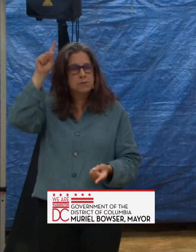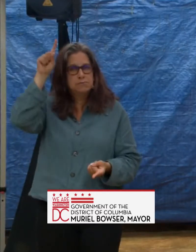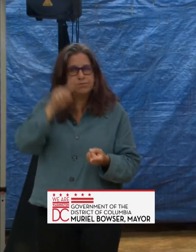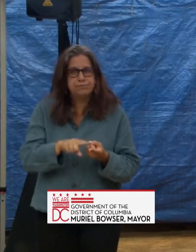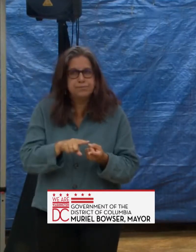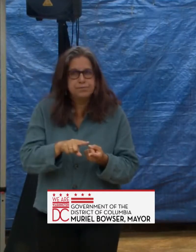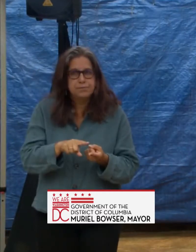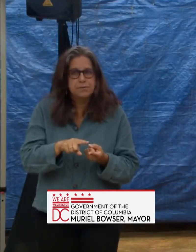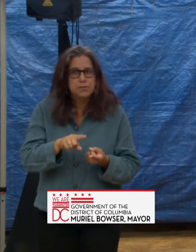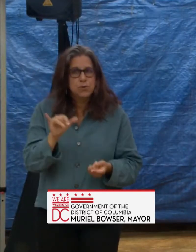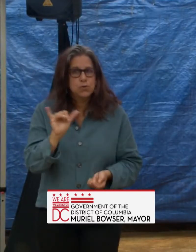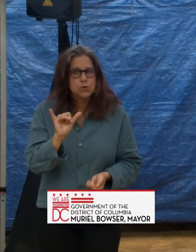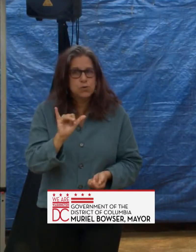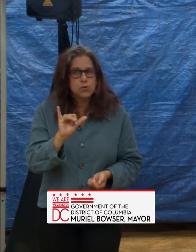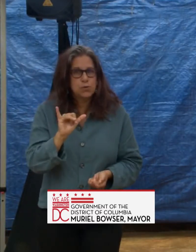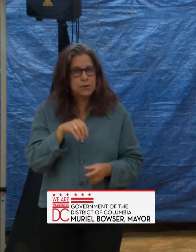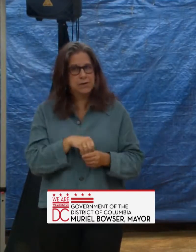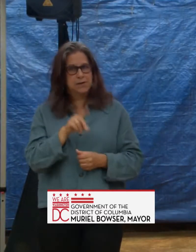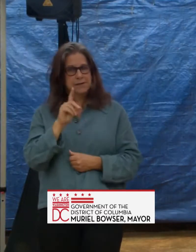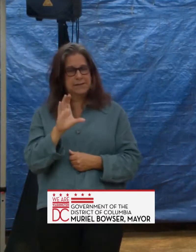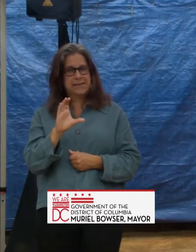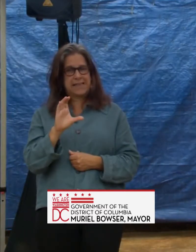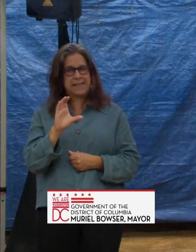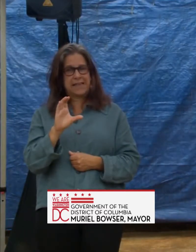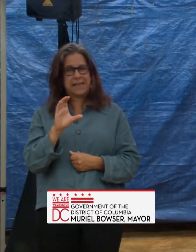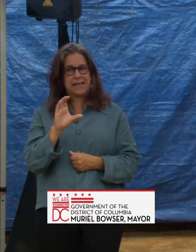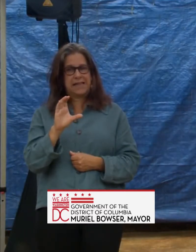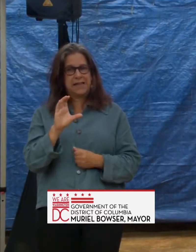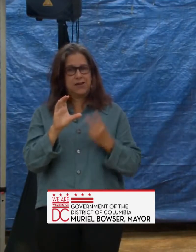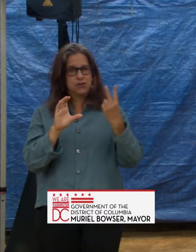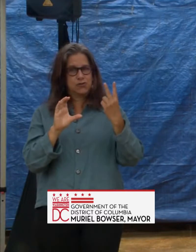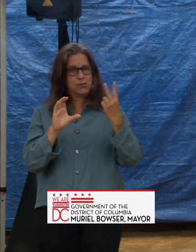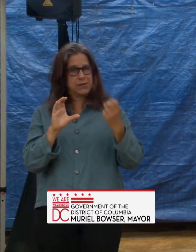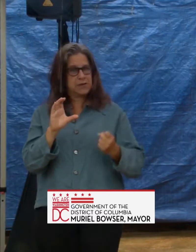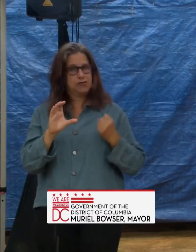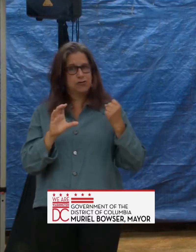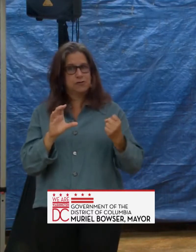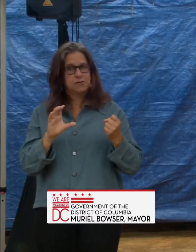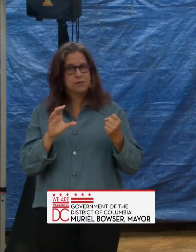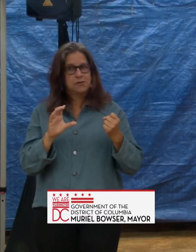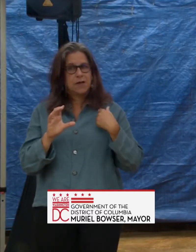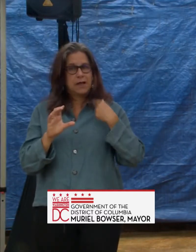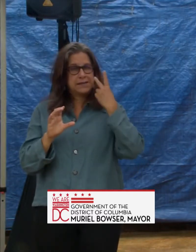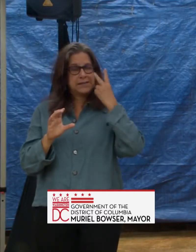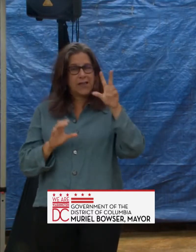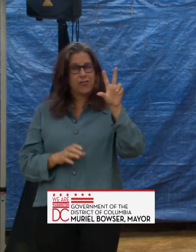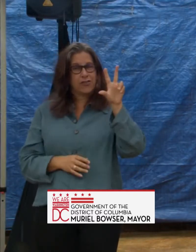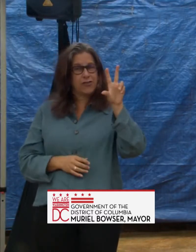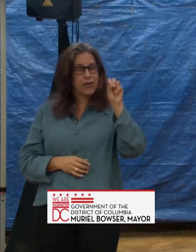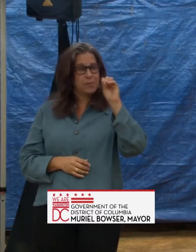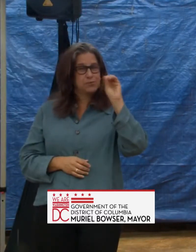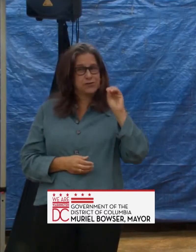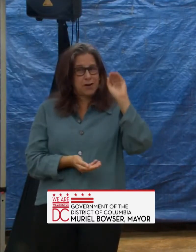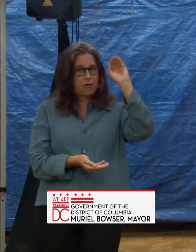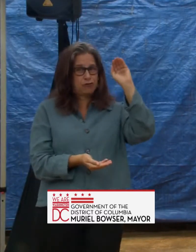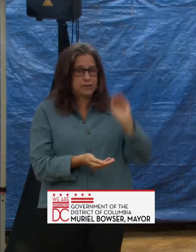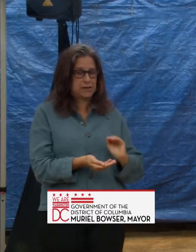AND OVER THE LAST TWO YEARS, WE HAVE SEEN A 30% REDUCTION IN HOMELESSNESS AMONG D.C.